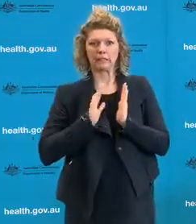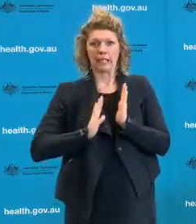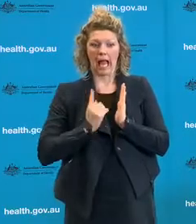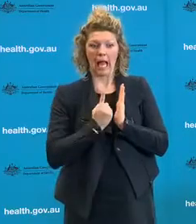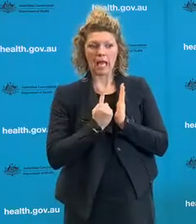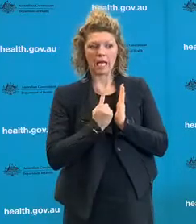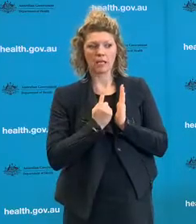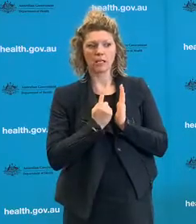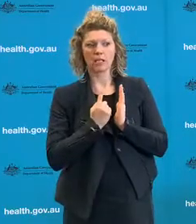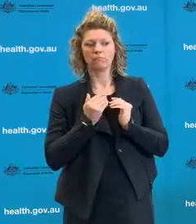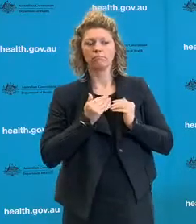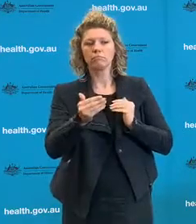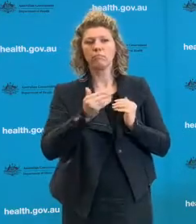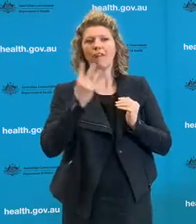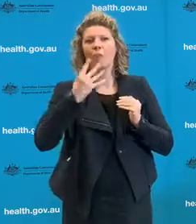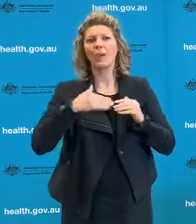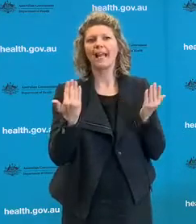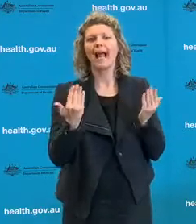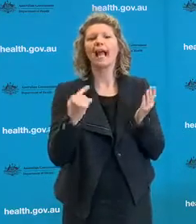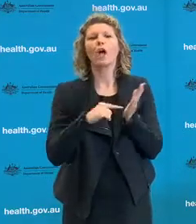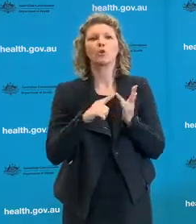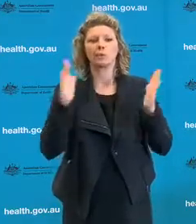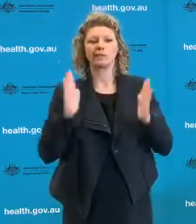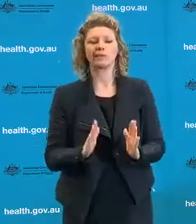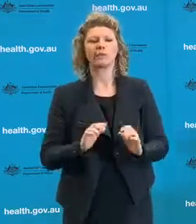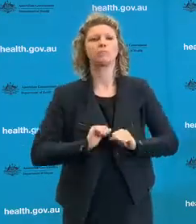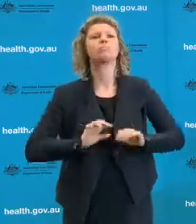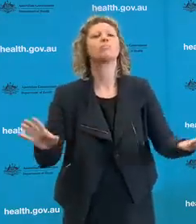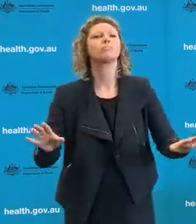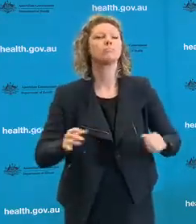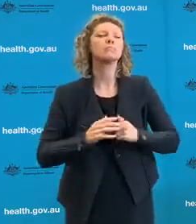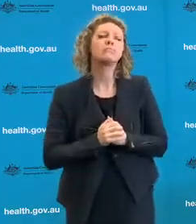venue. But you can see the difference between that and then